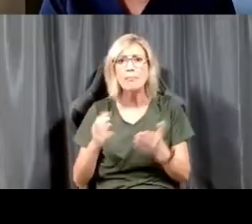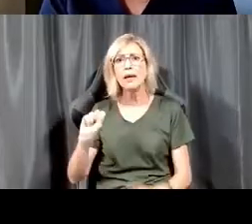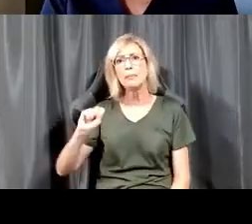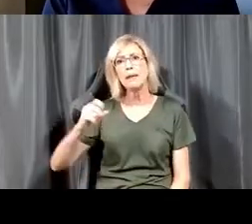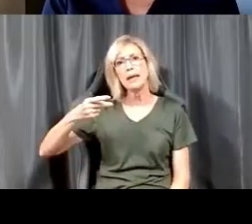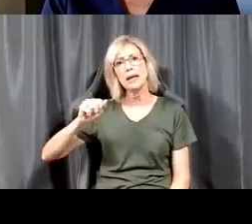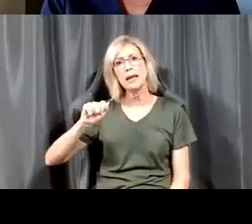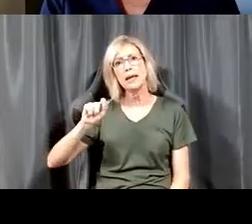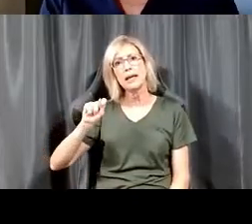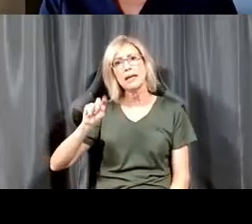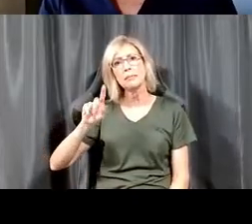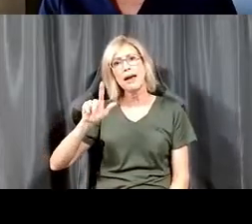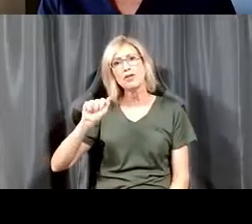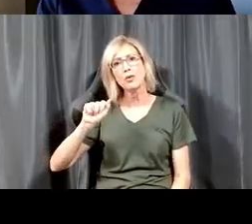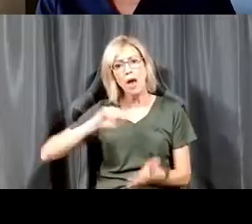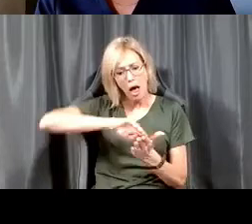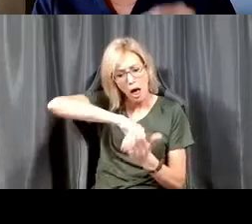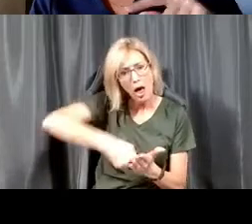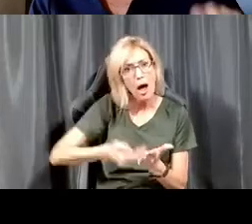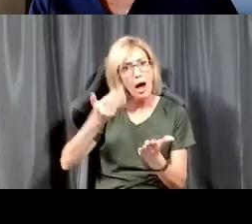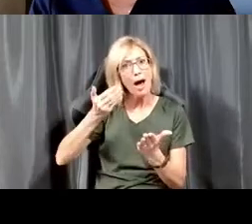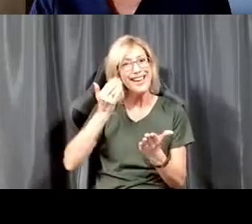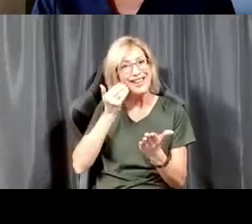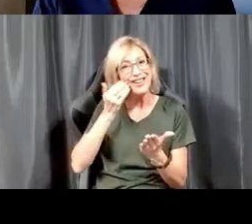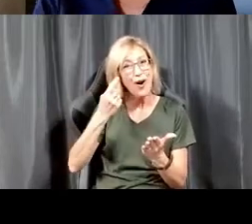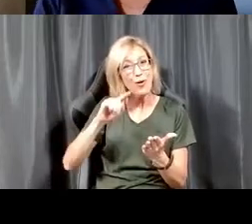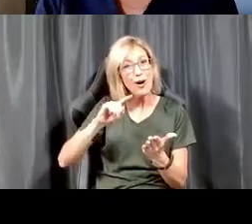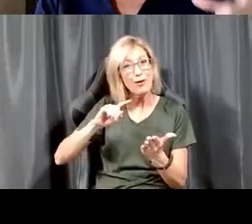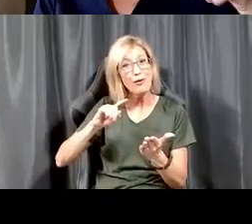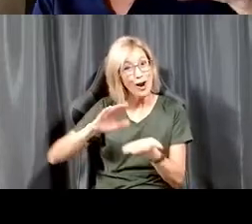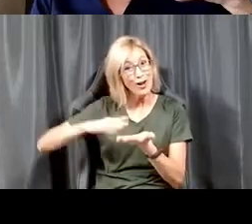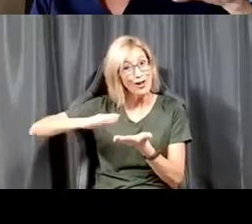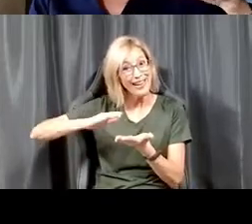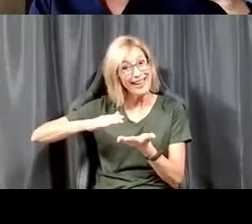silicone spatula that's used for cooking. End of that